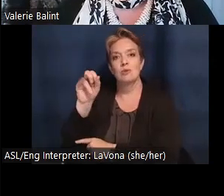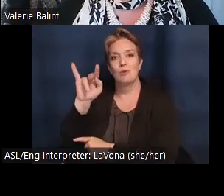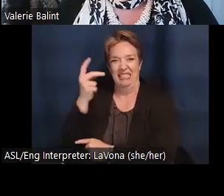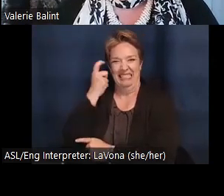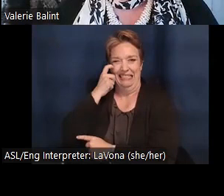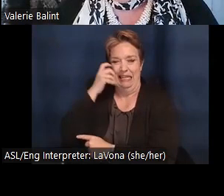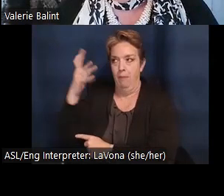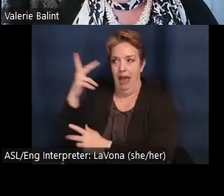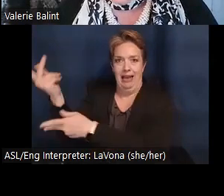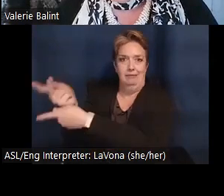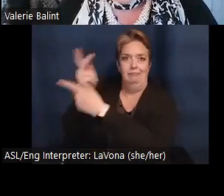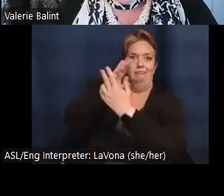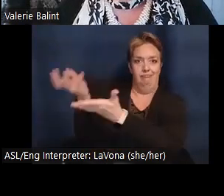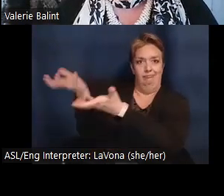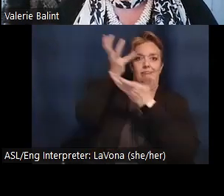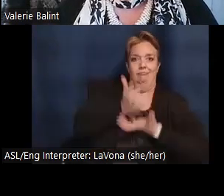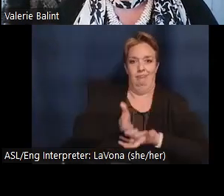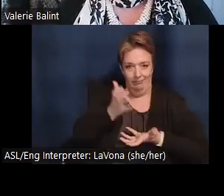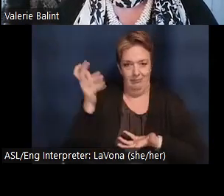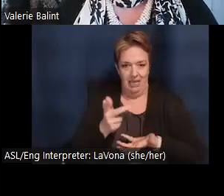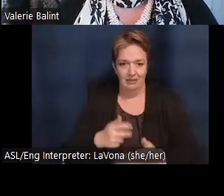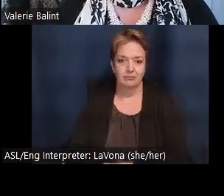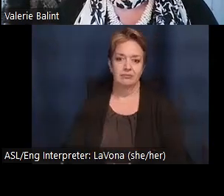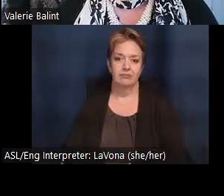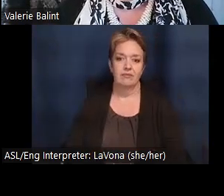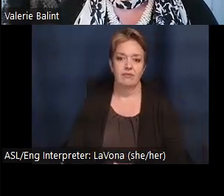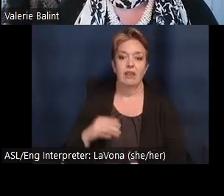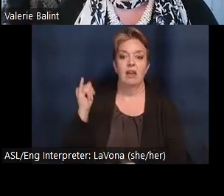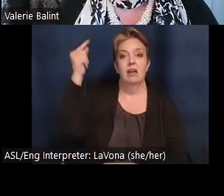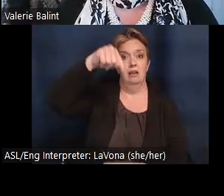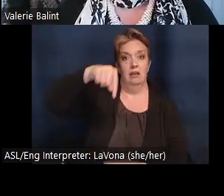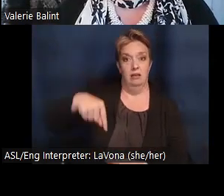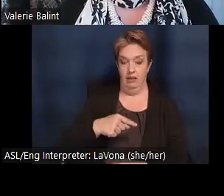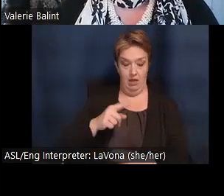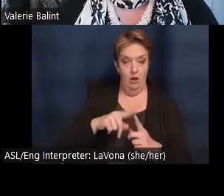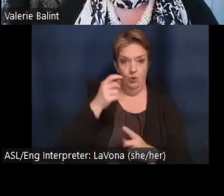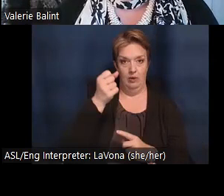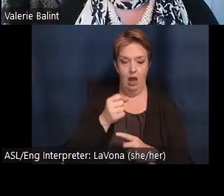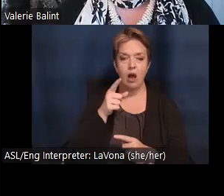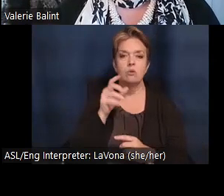You could literally spend days in these more than 33,000 acres of awe-inspiring